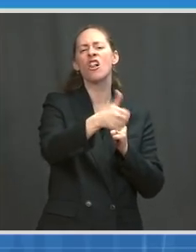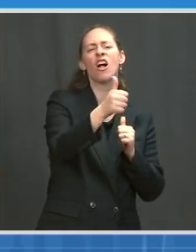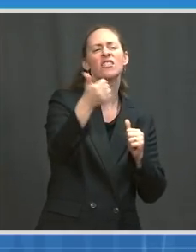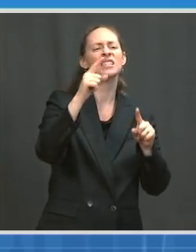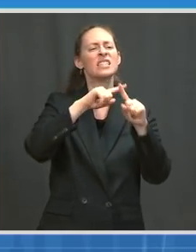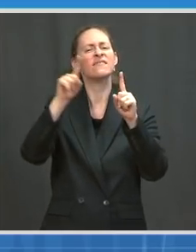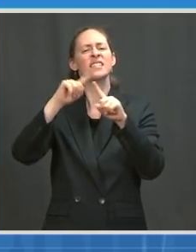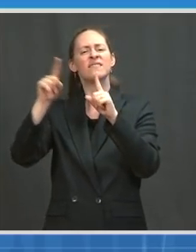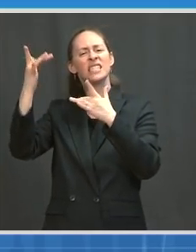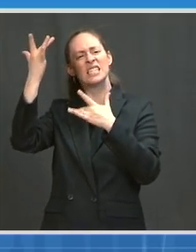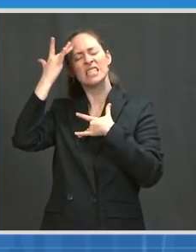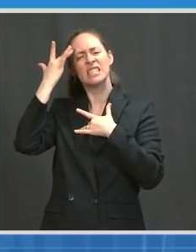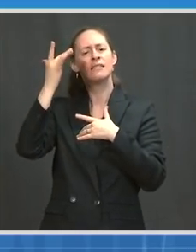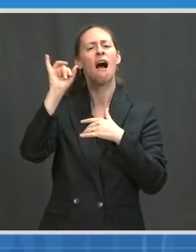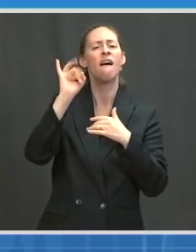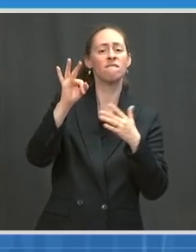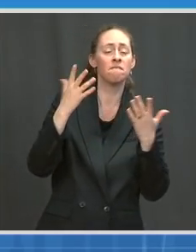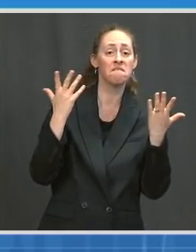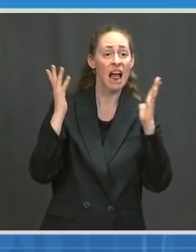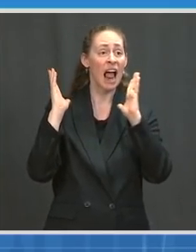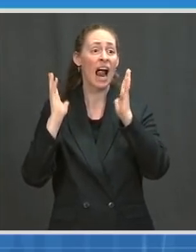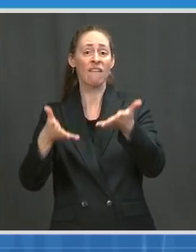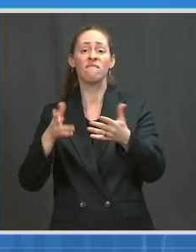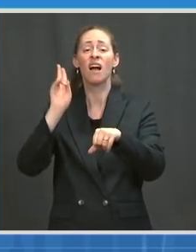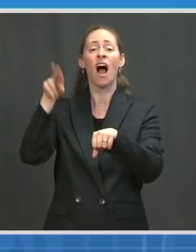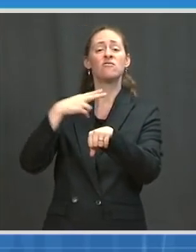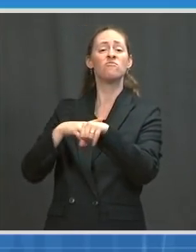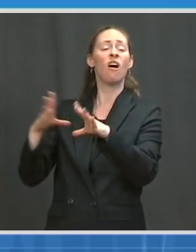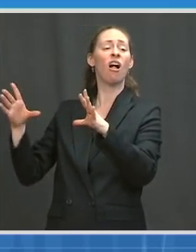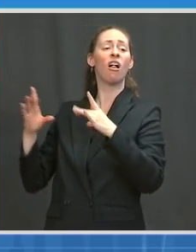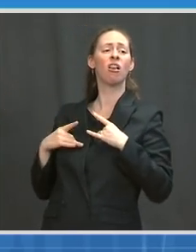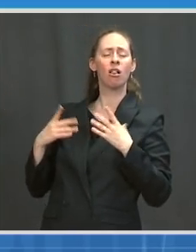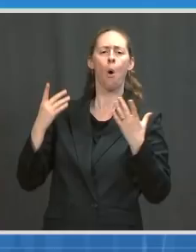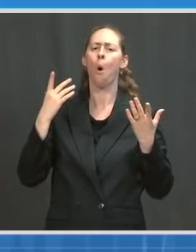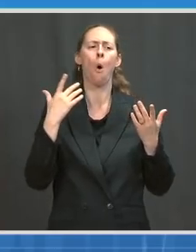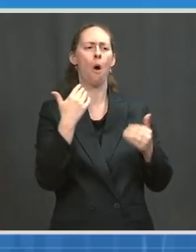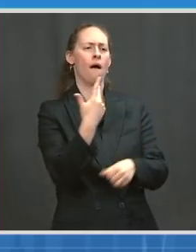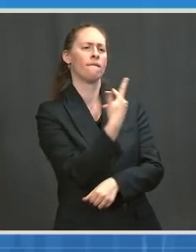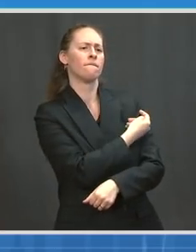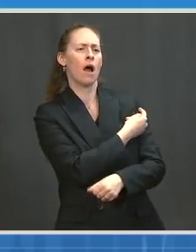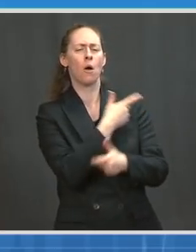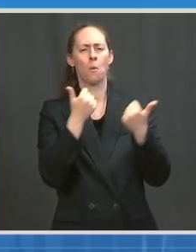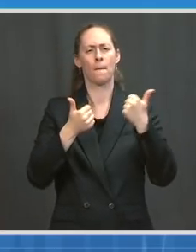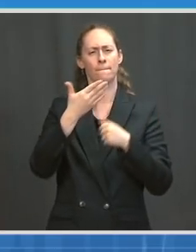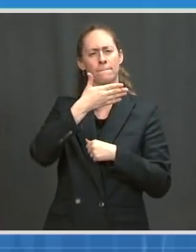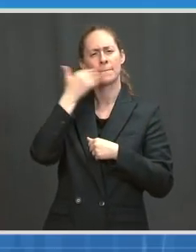and looking at immunity that's natural versus vaccine. And then, finally, just a few years ago,